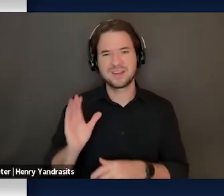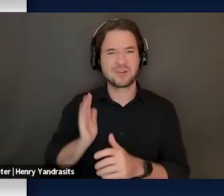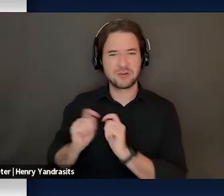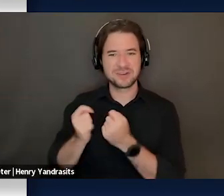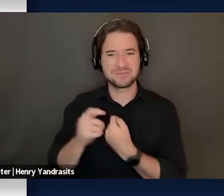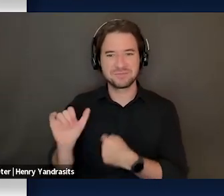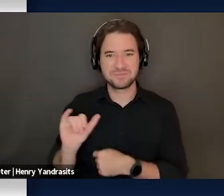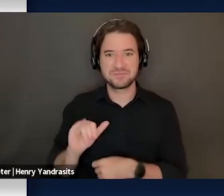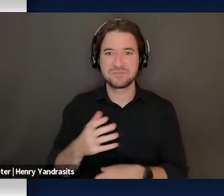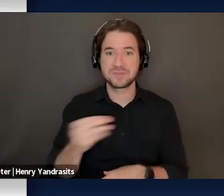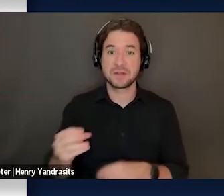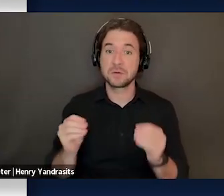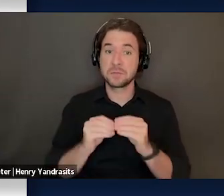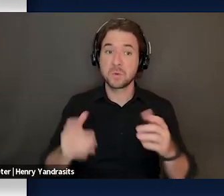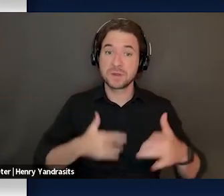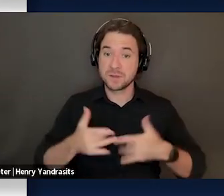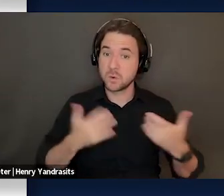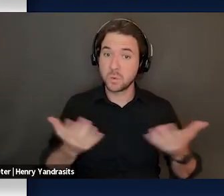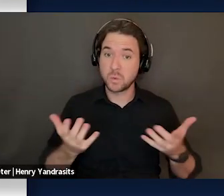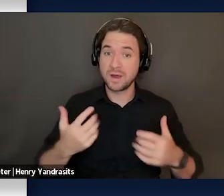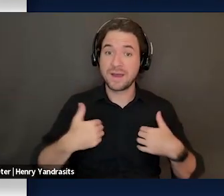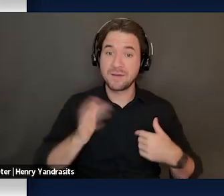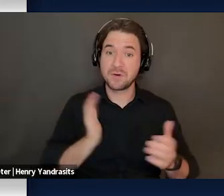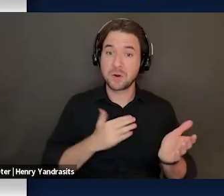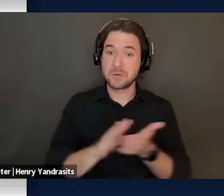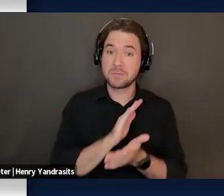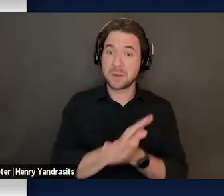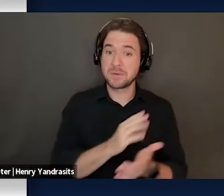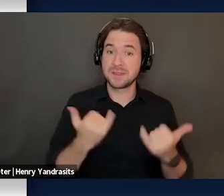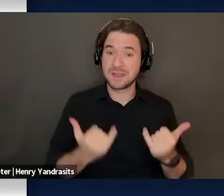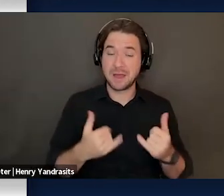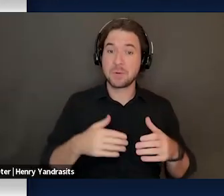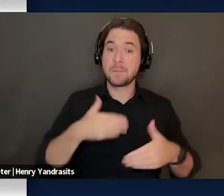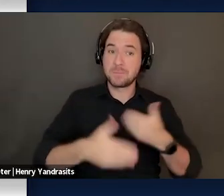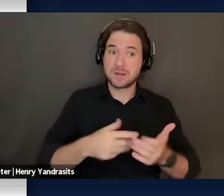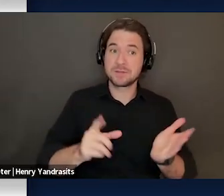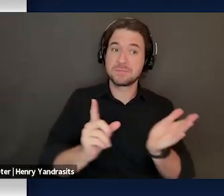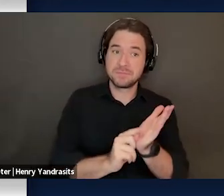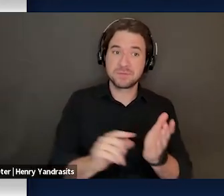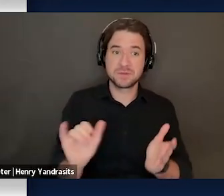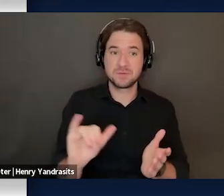And more excitingly, we have our paper in press as well. Thank you so much!